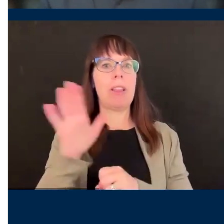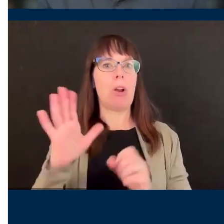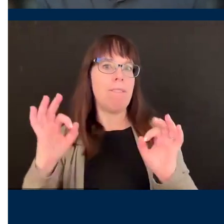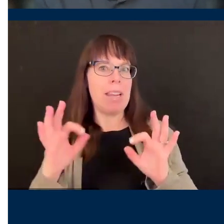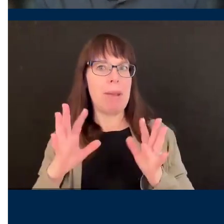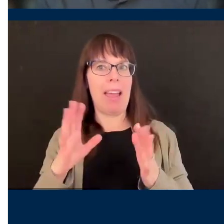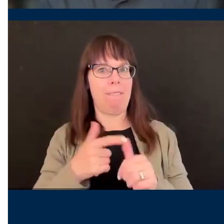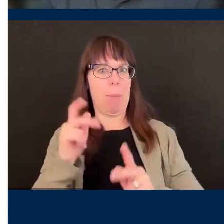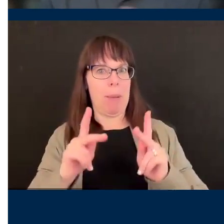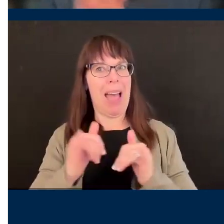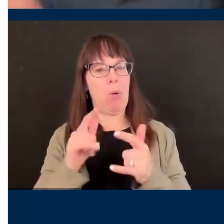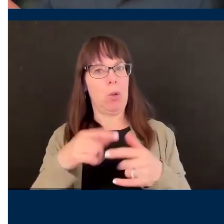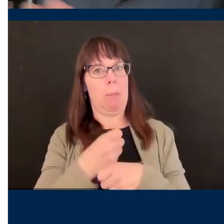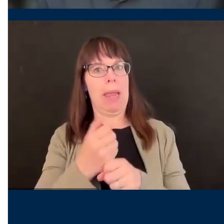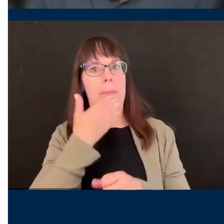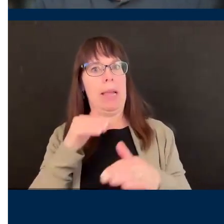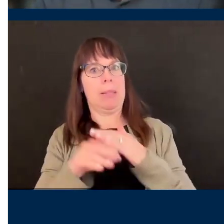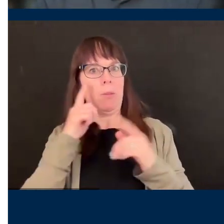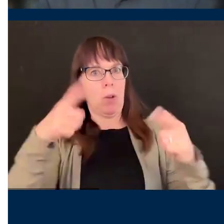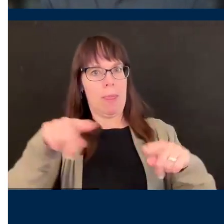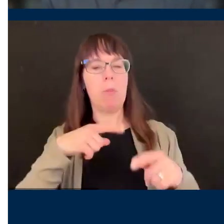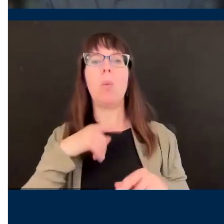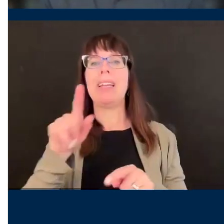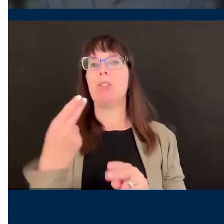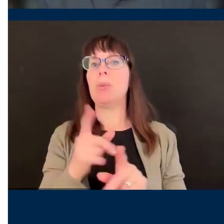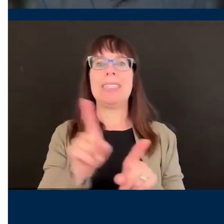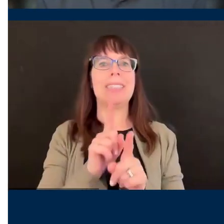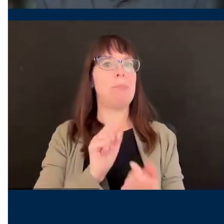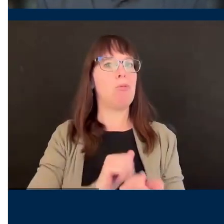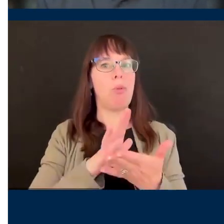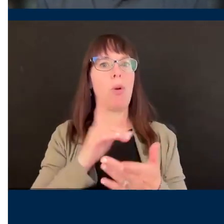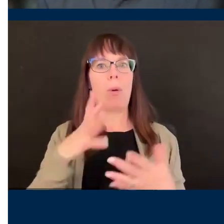On how to make this accessible, we need to adopt that same approach in a healthcare setting.